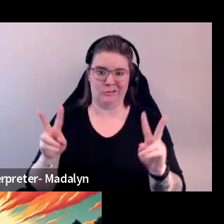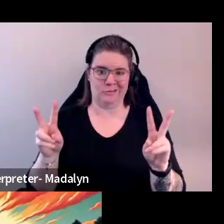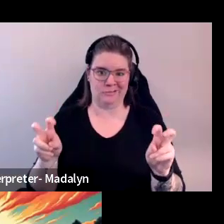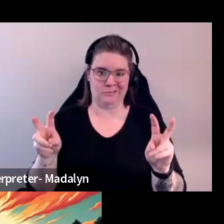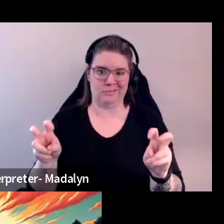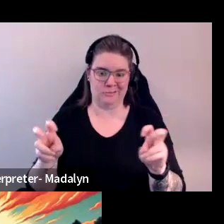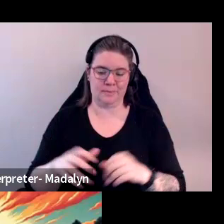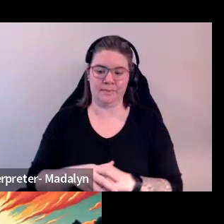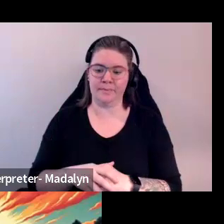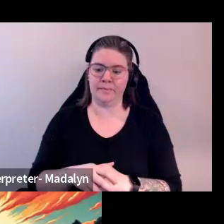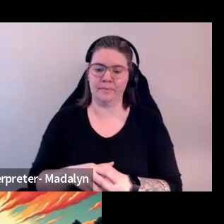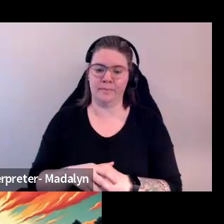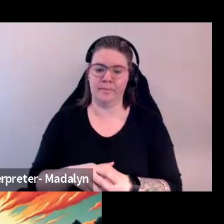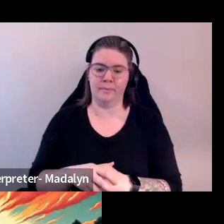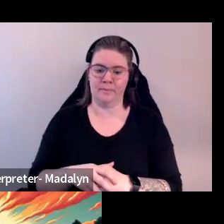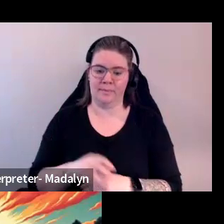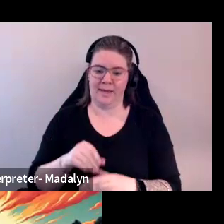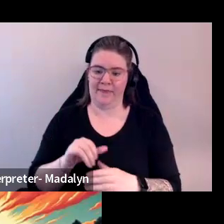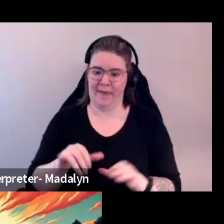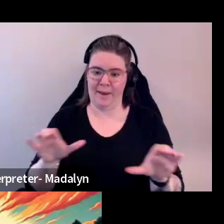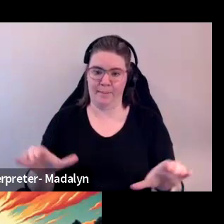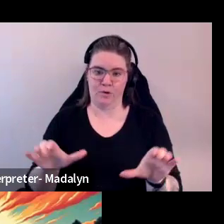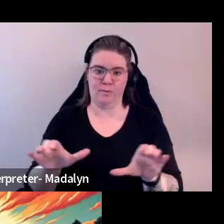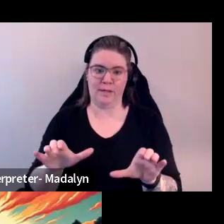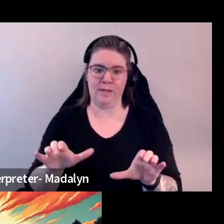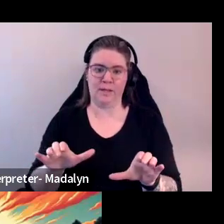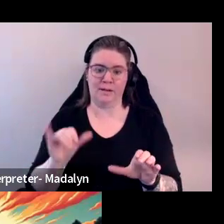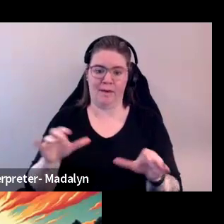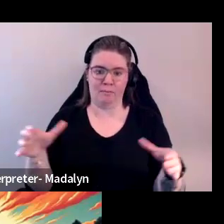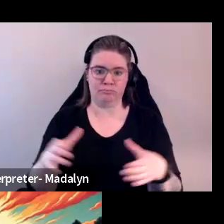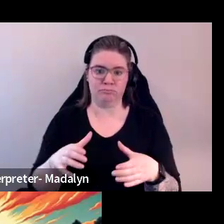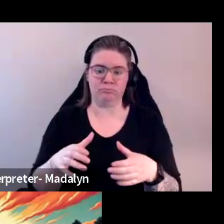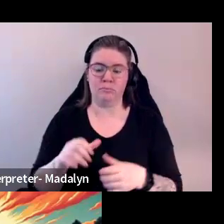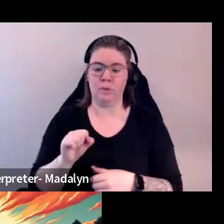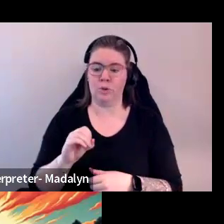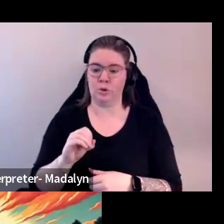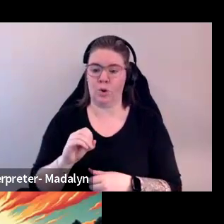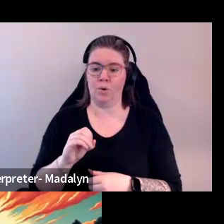Brooke Wilson (she/her): involved in that movement involved in that coalition. And so the amount of